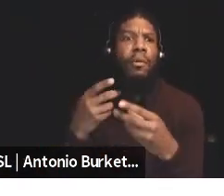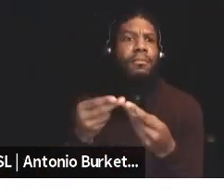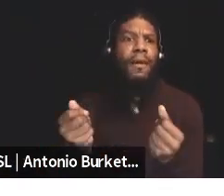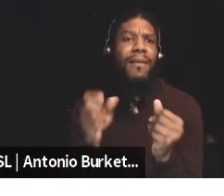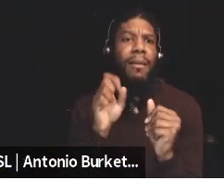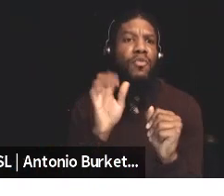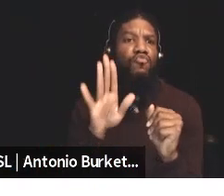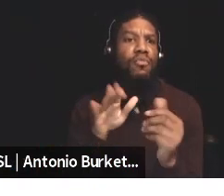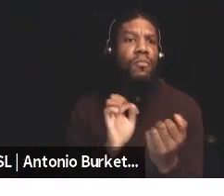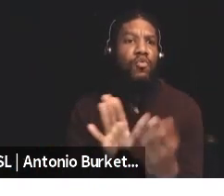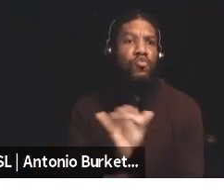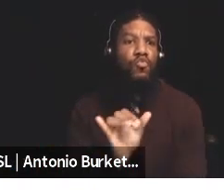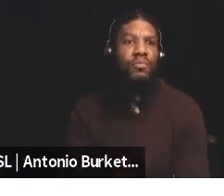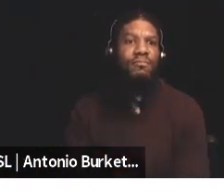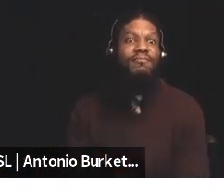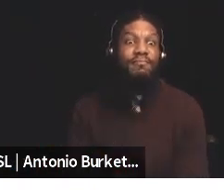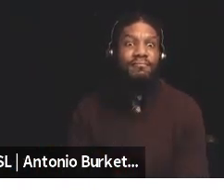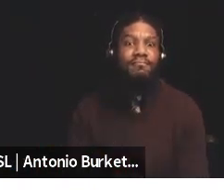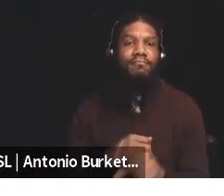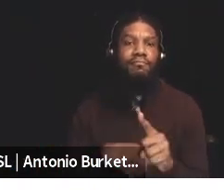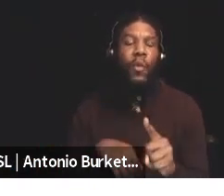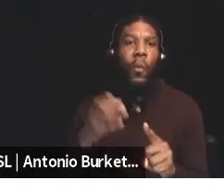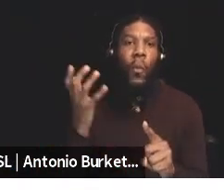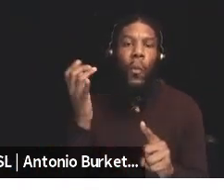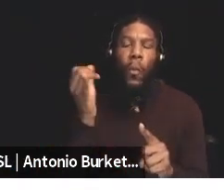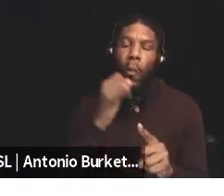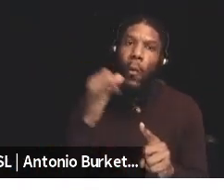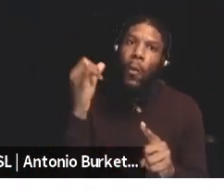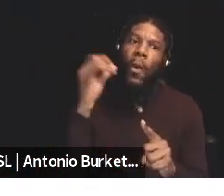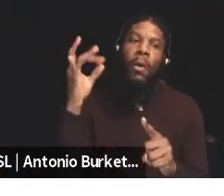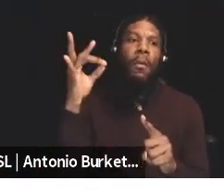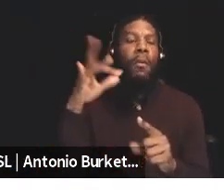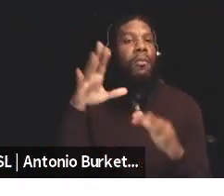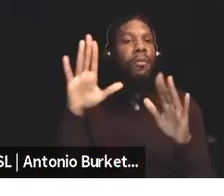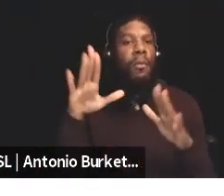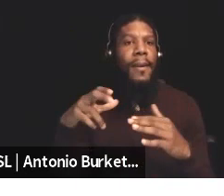This has been a great conversation, and we've had some ideas exchanged and some maybe ideas